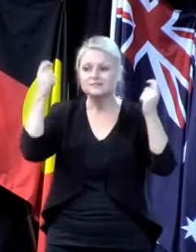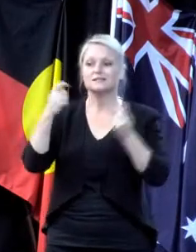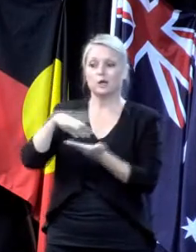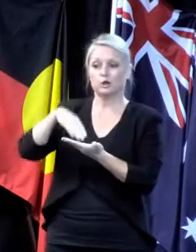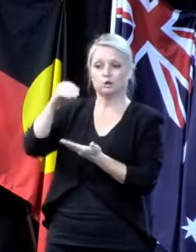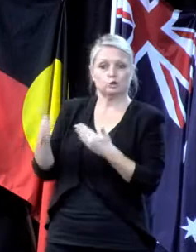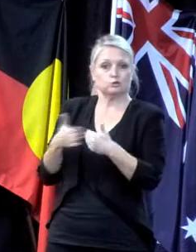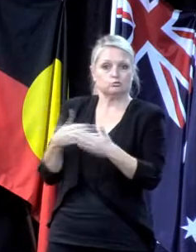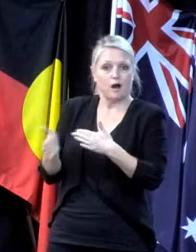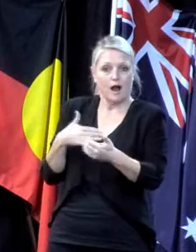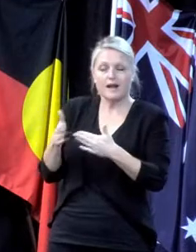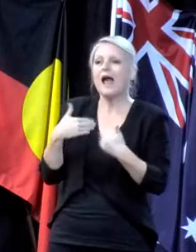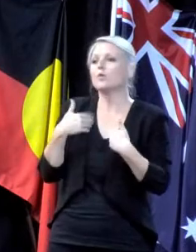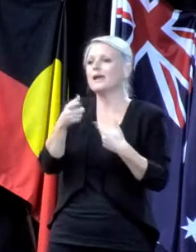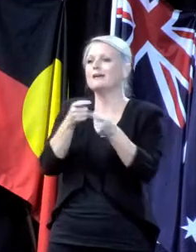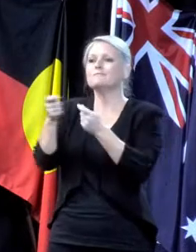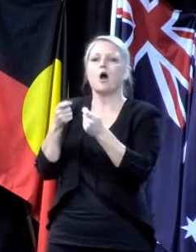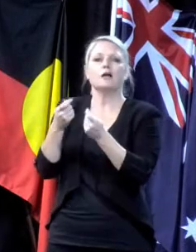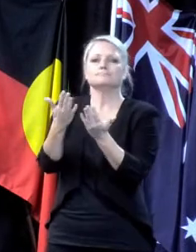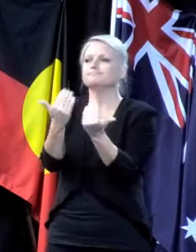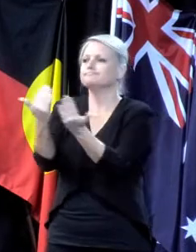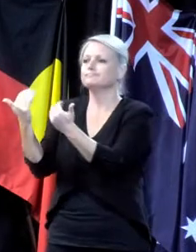And we invite the community, and it's a celebration.